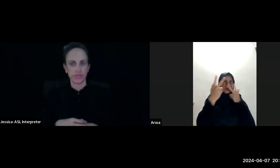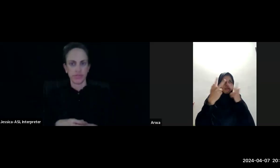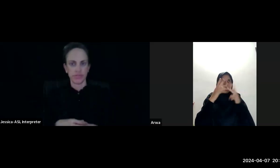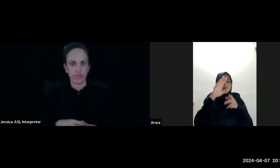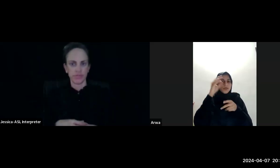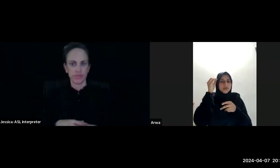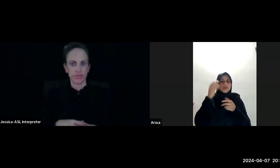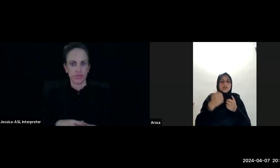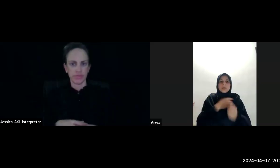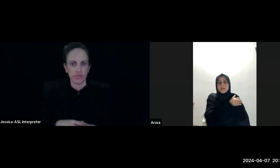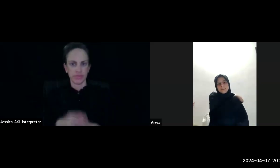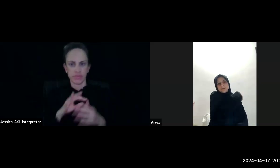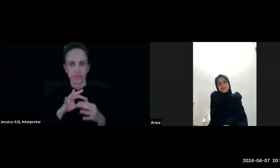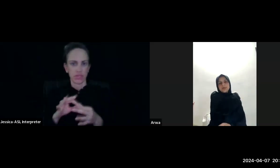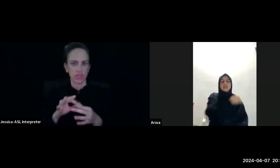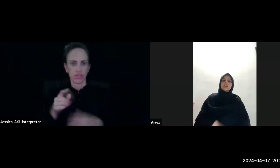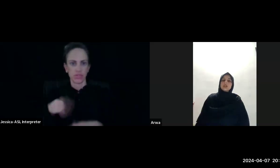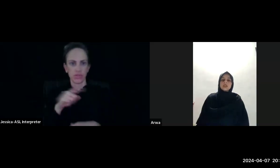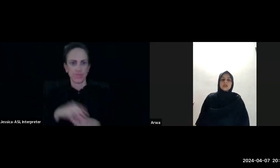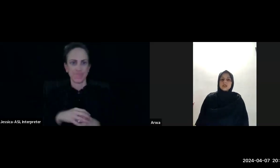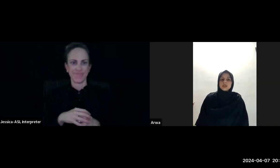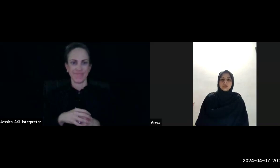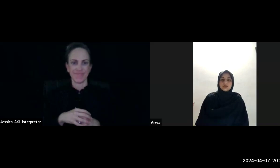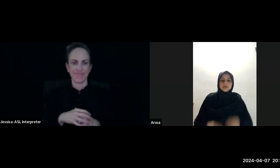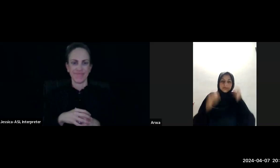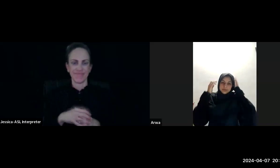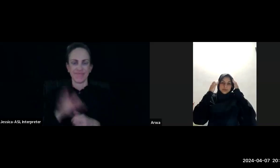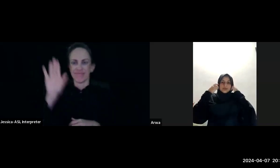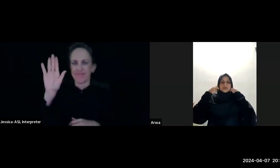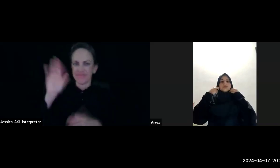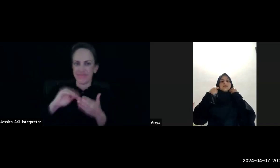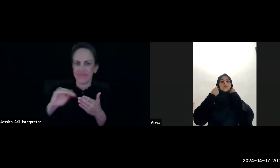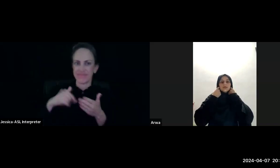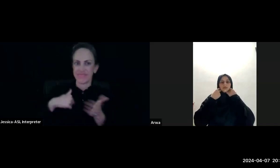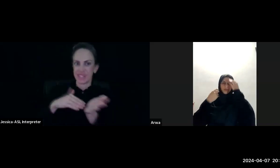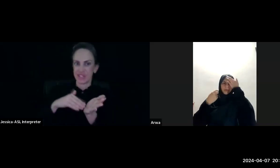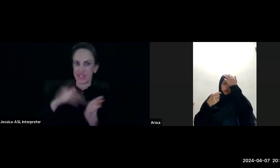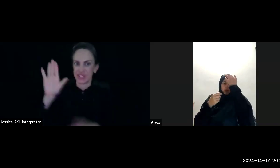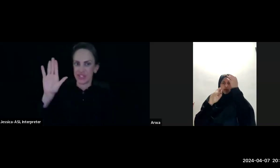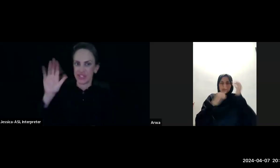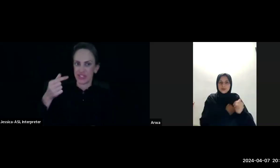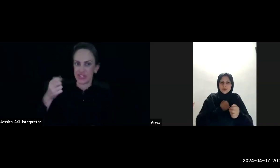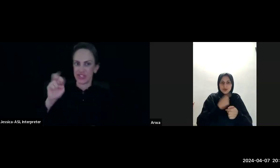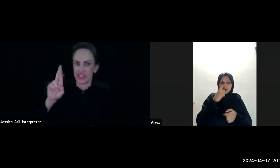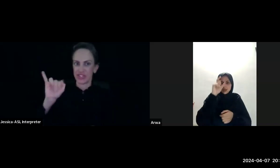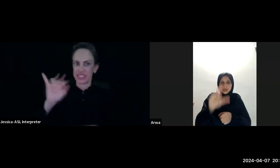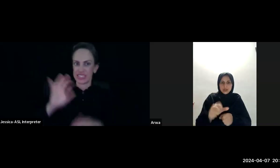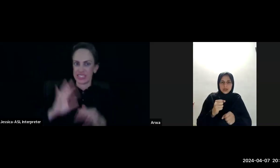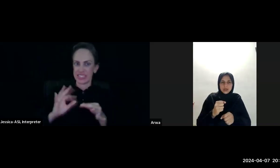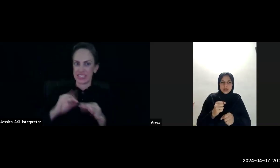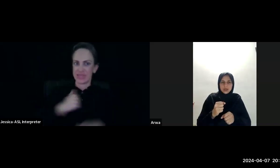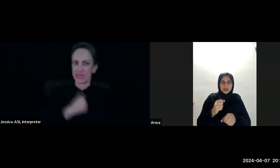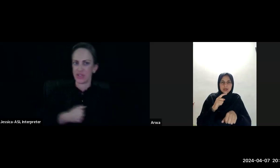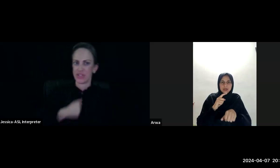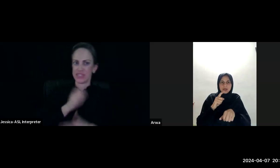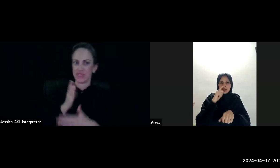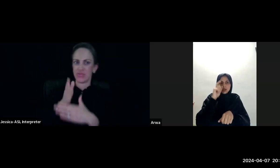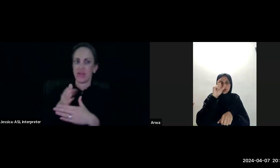see in this field. [Geri speaking] excuse me doctor. I'm sorry to interrupt you but it's already uh at the end